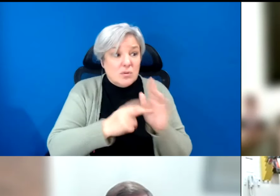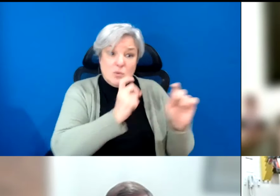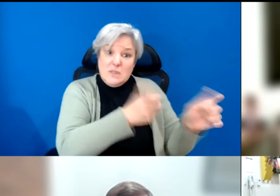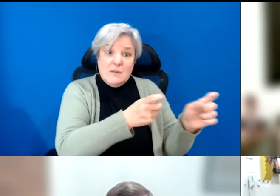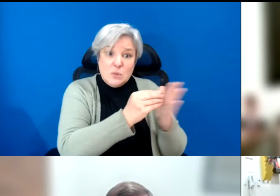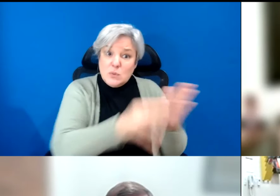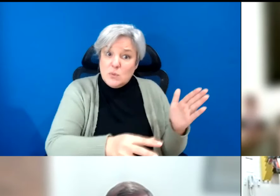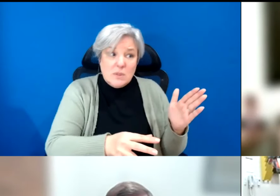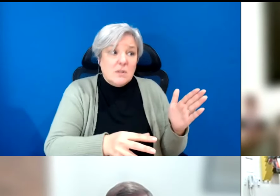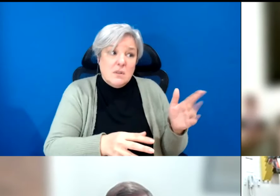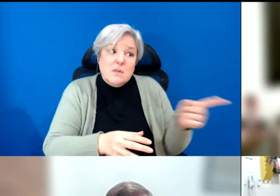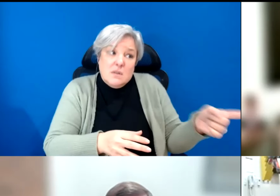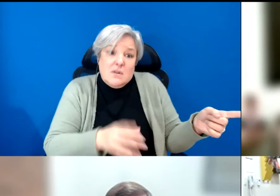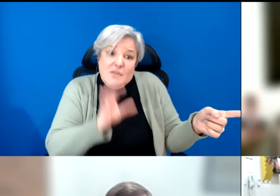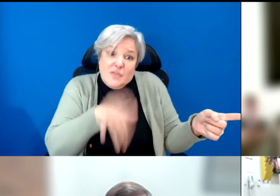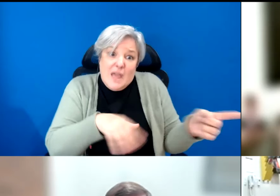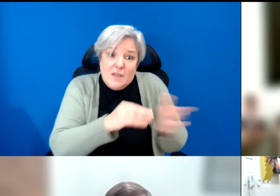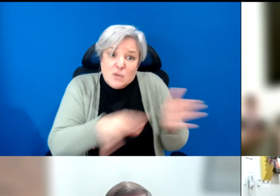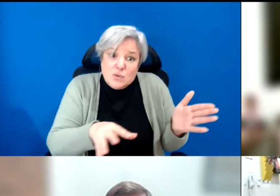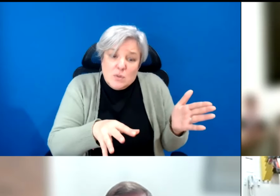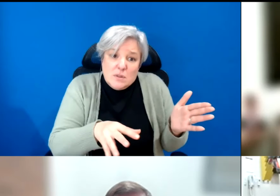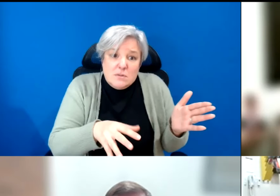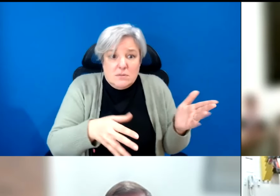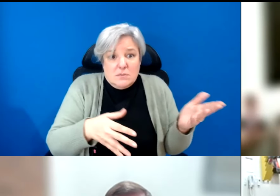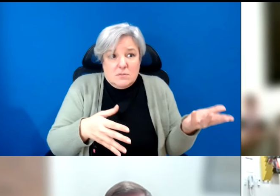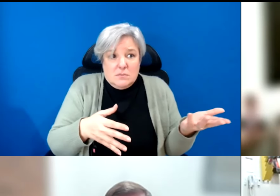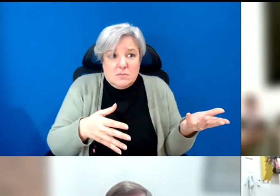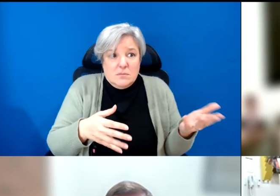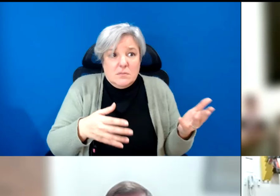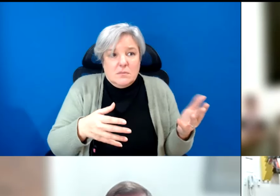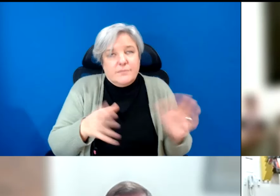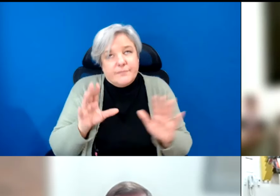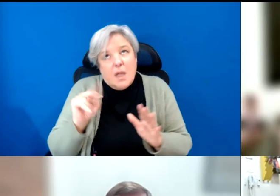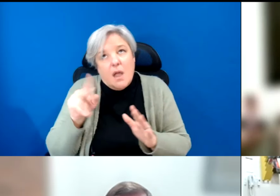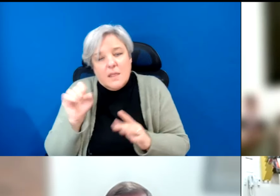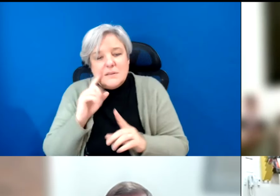is what you could give the student. Unless they have extending extenuating circumstances.